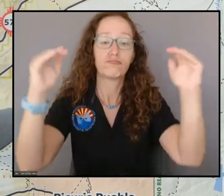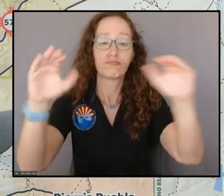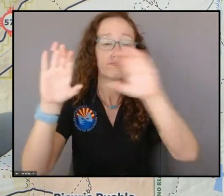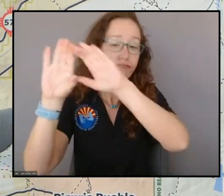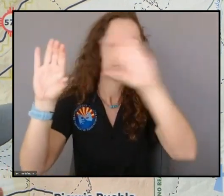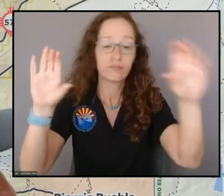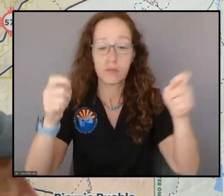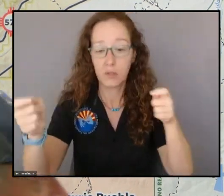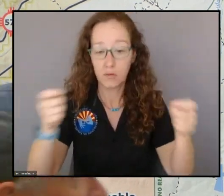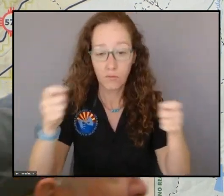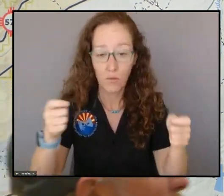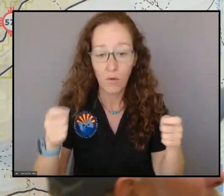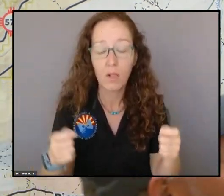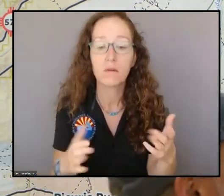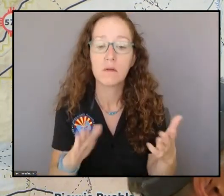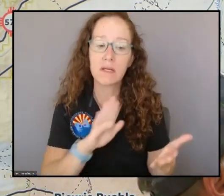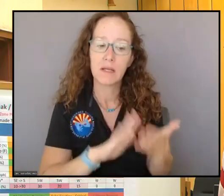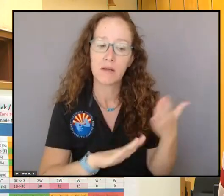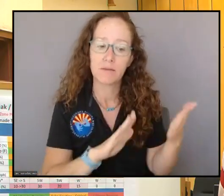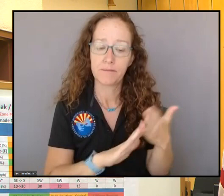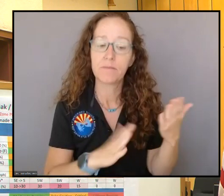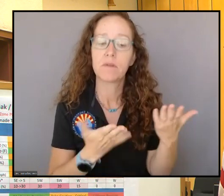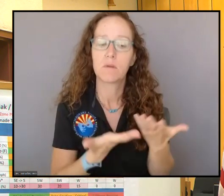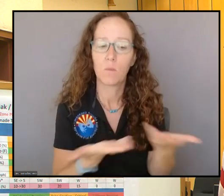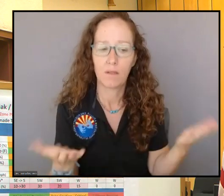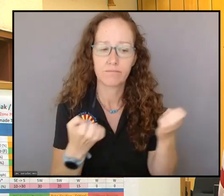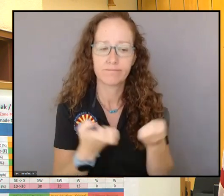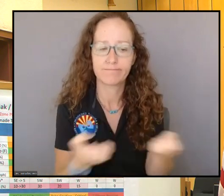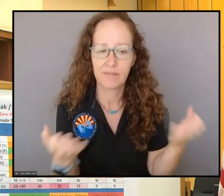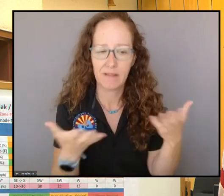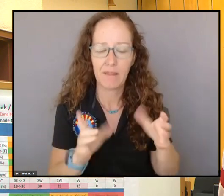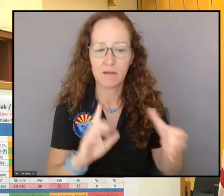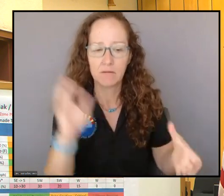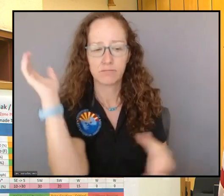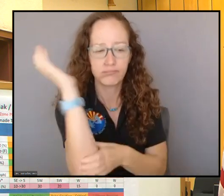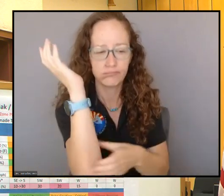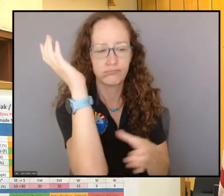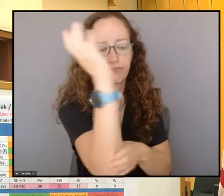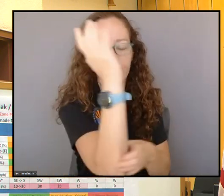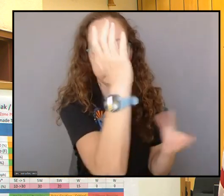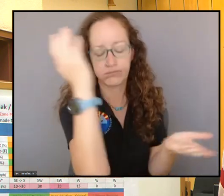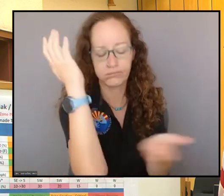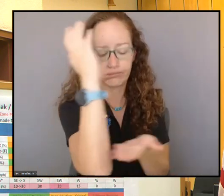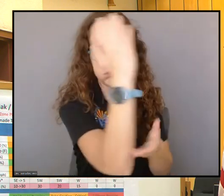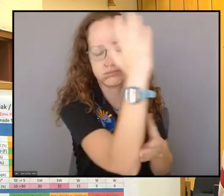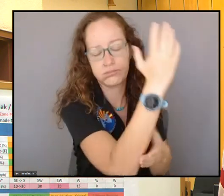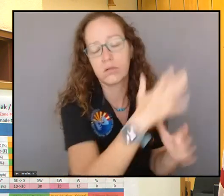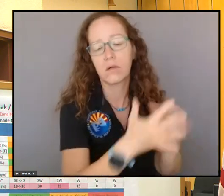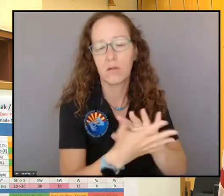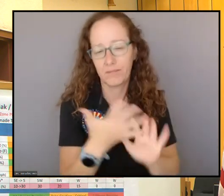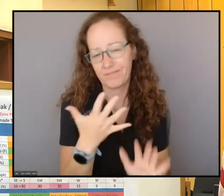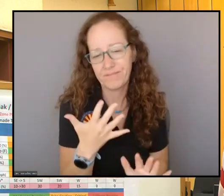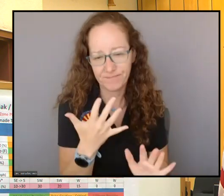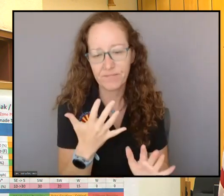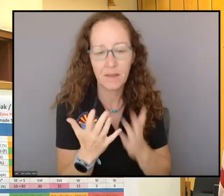are better, and then we'll also be looking at continuing with this work towards the 64 road. So all of those indirect